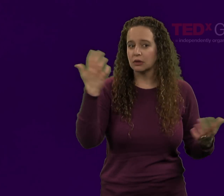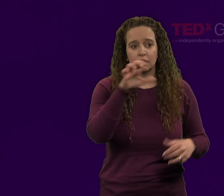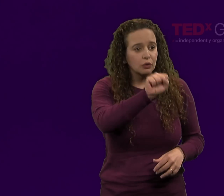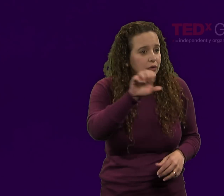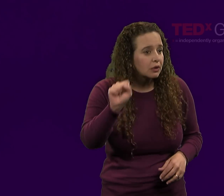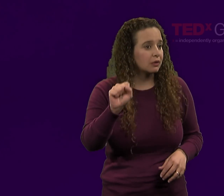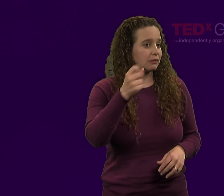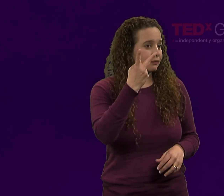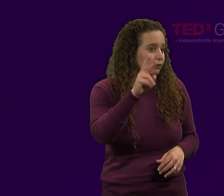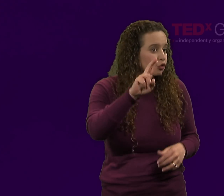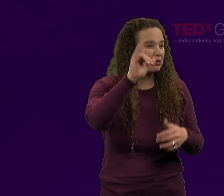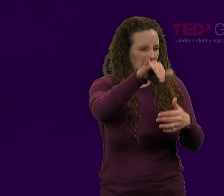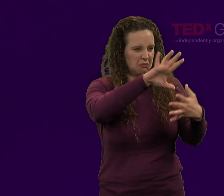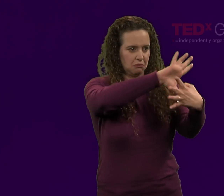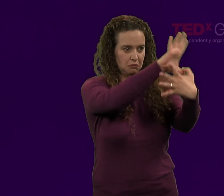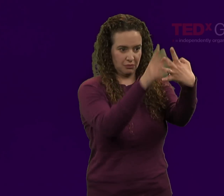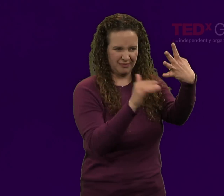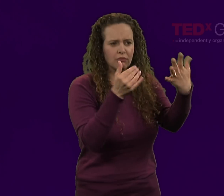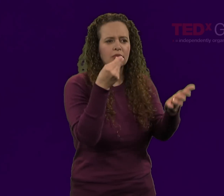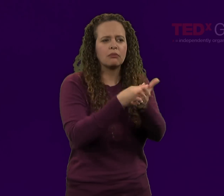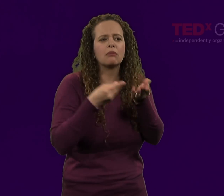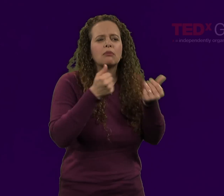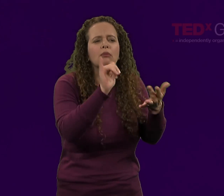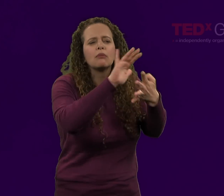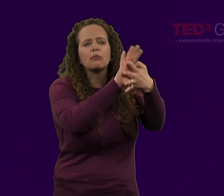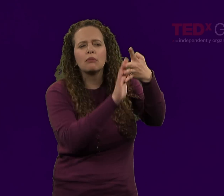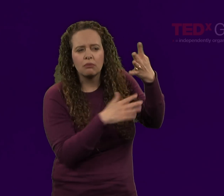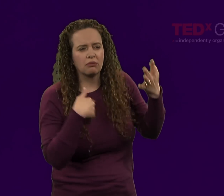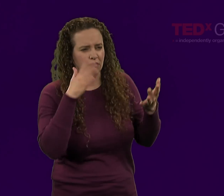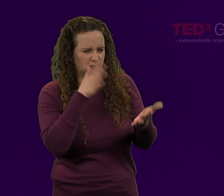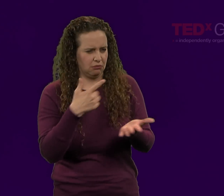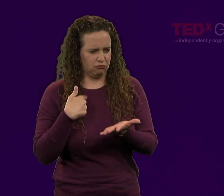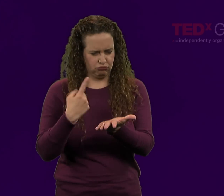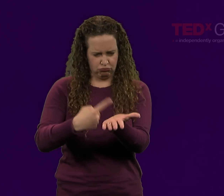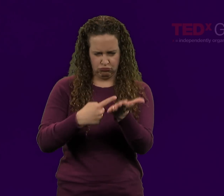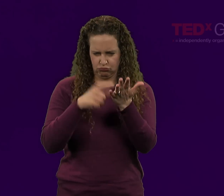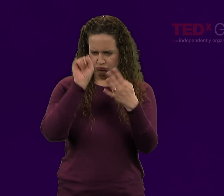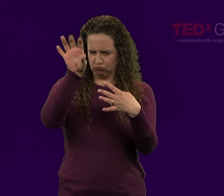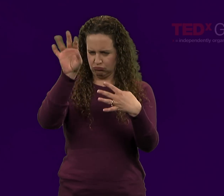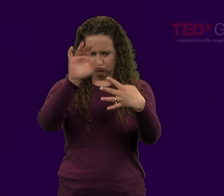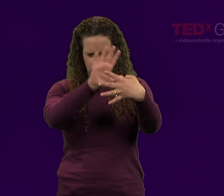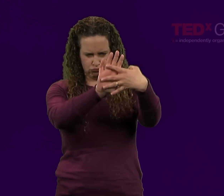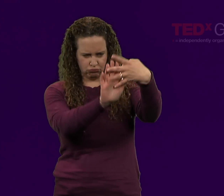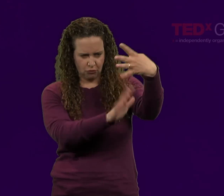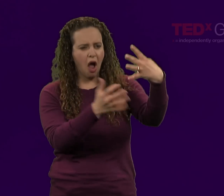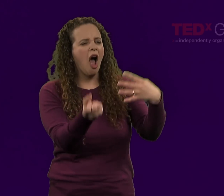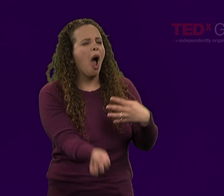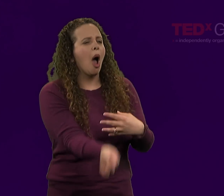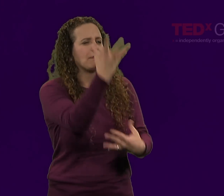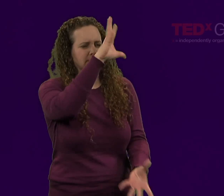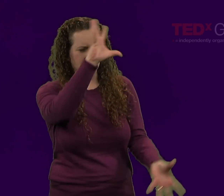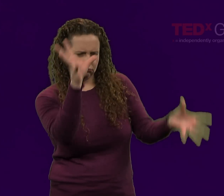so Security Security and VR just being a couple of examples. I want to talk today about how money are spent in these four social institutions,